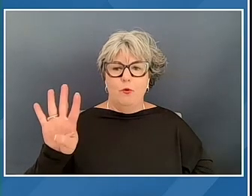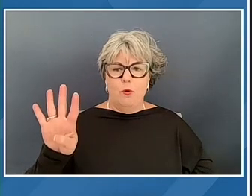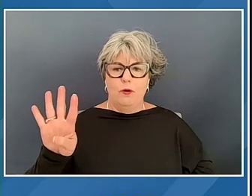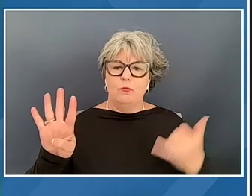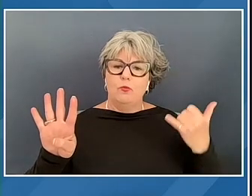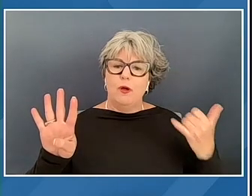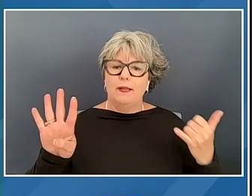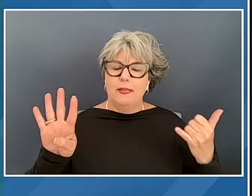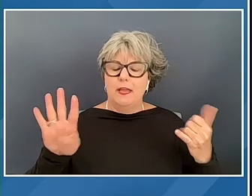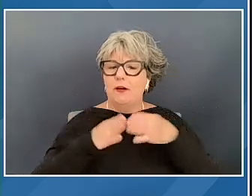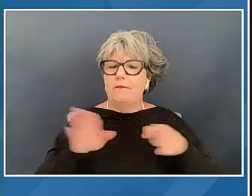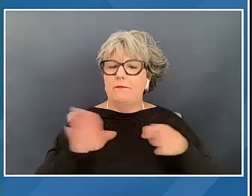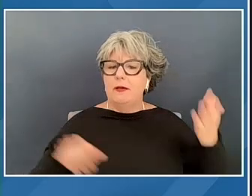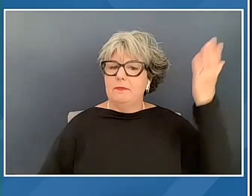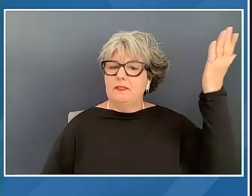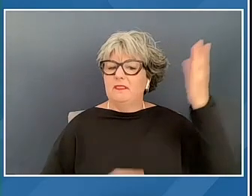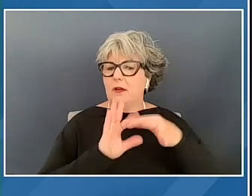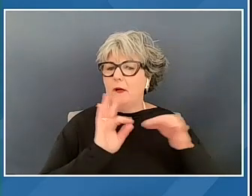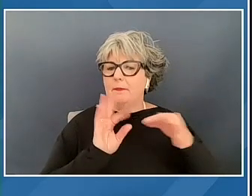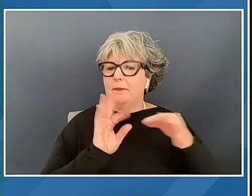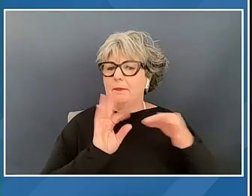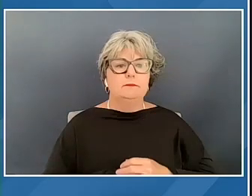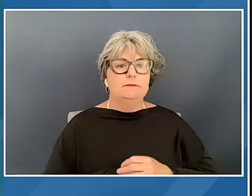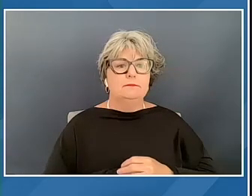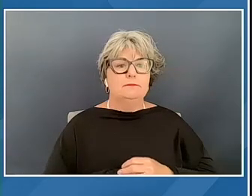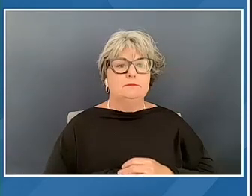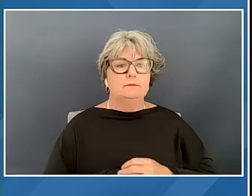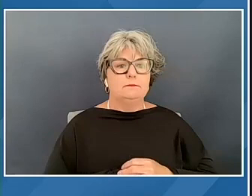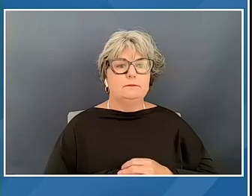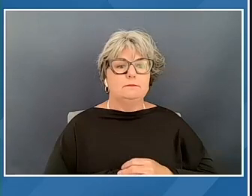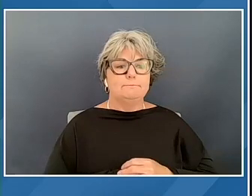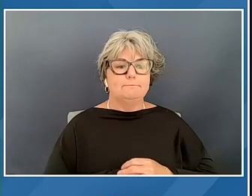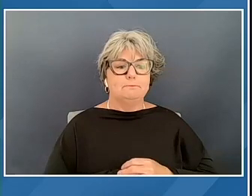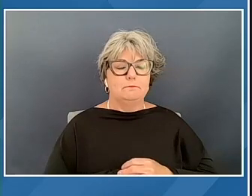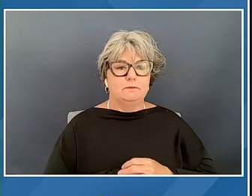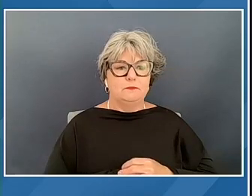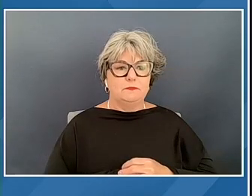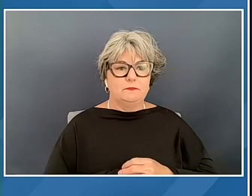Okay. So I'm going to ask the Department and the committee what's their pleasure?